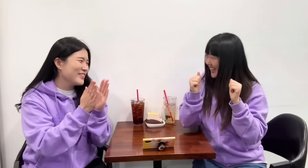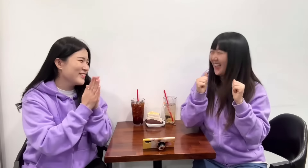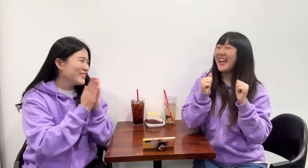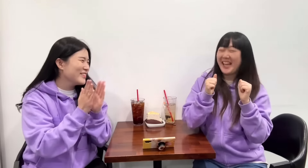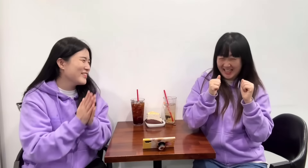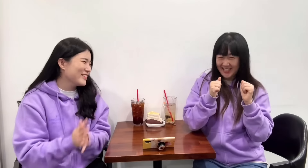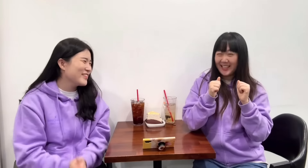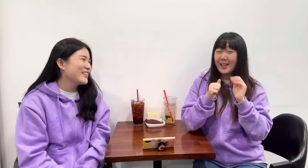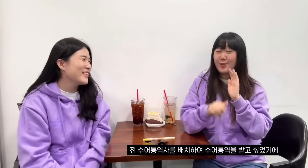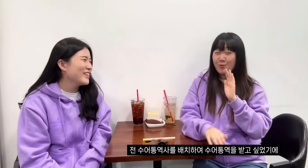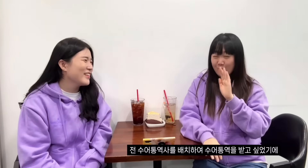Thank, friend :)